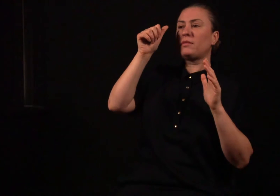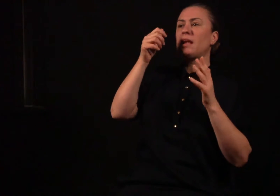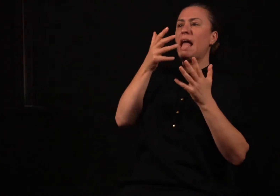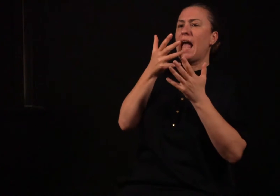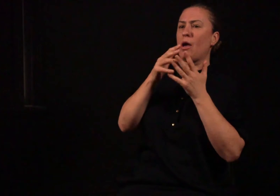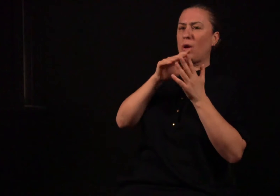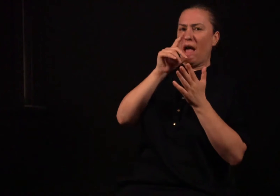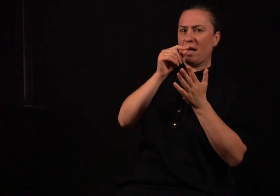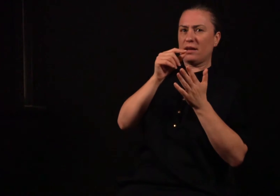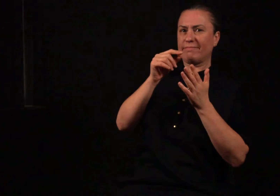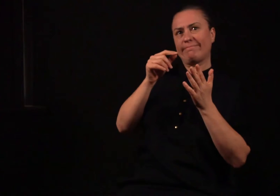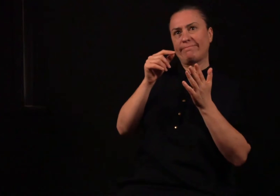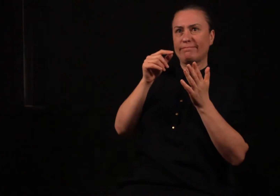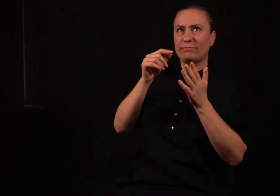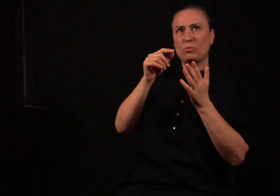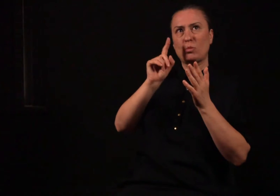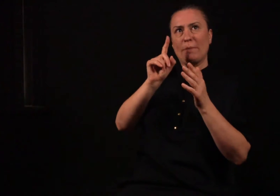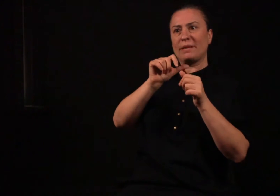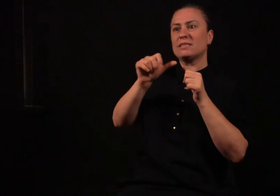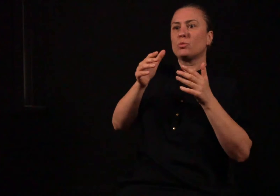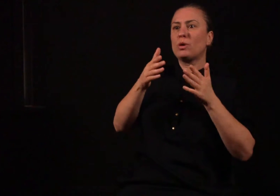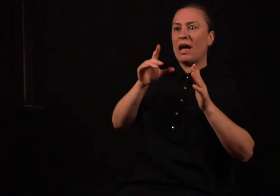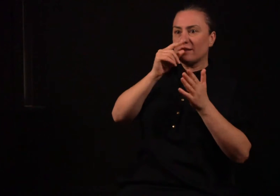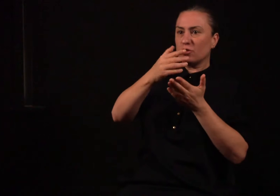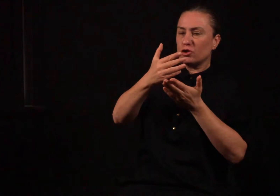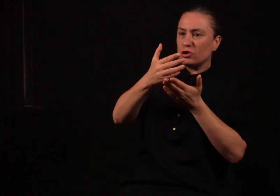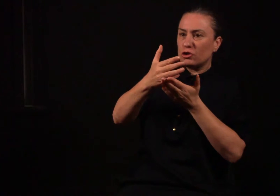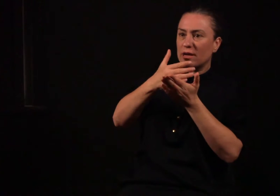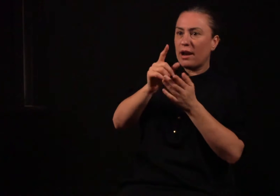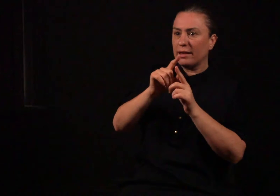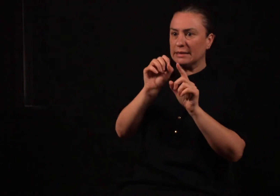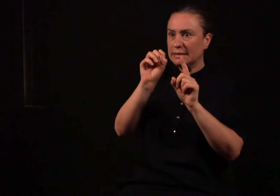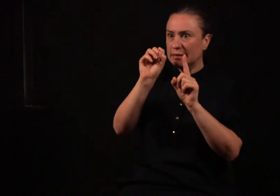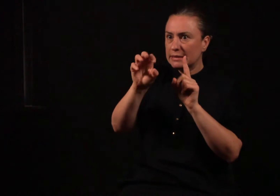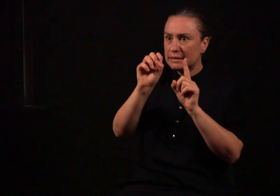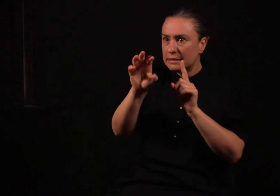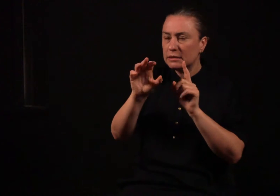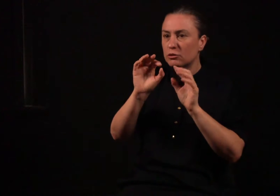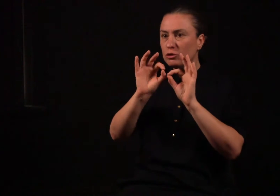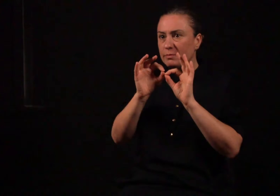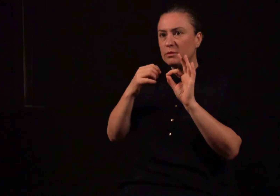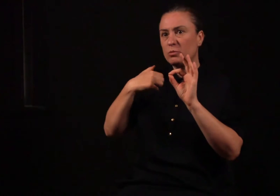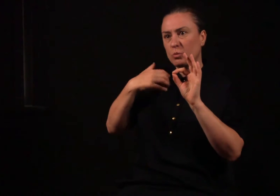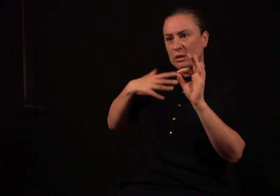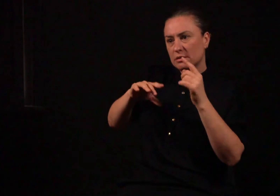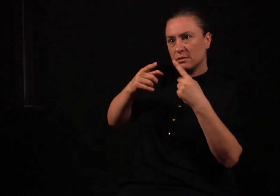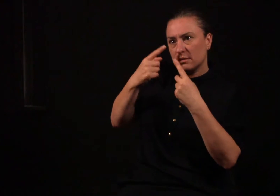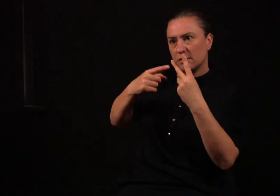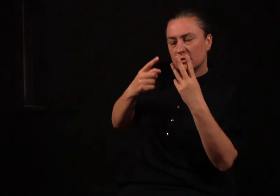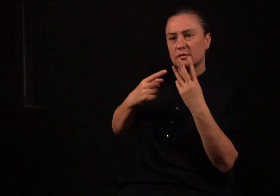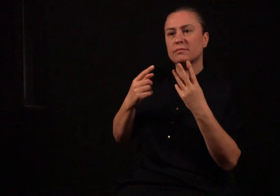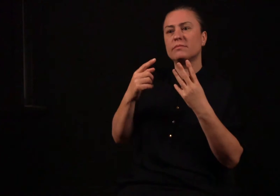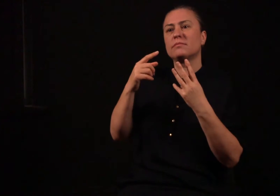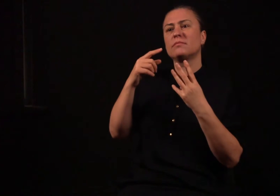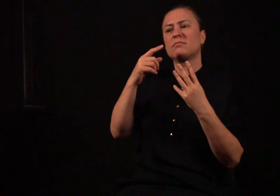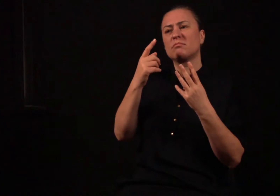So the deaf person, in these instances, have that knowledge. So what would be the best way of sharing those things to an interpreter?